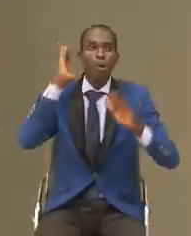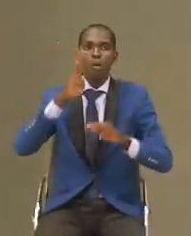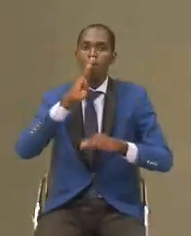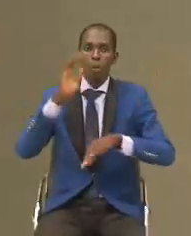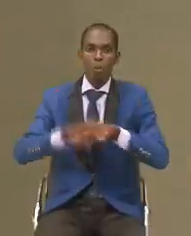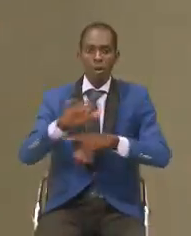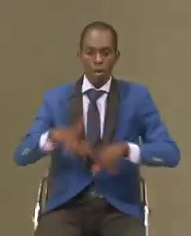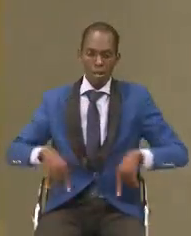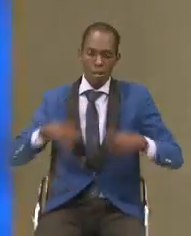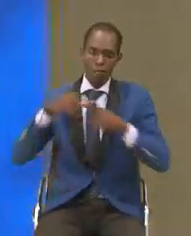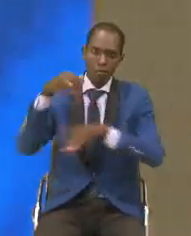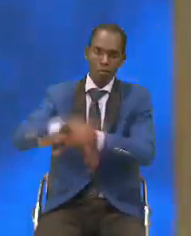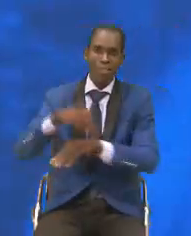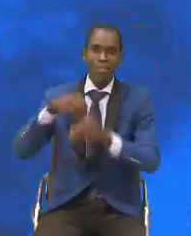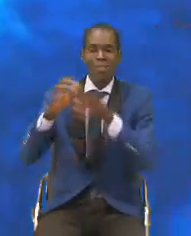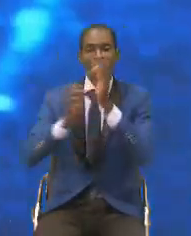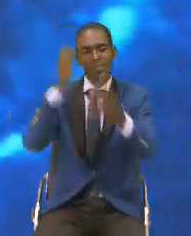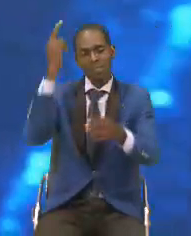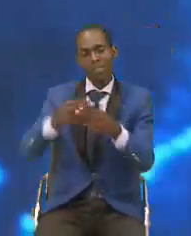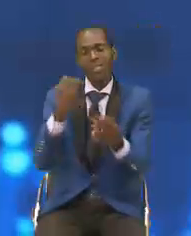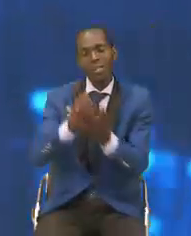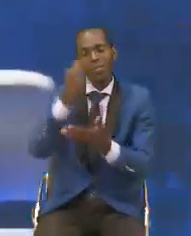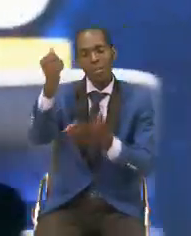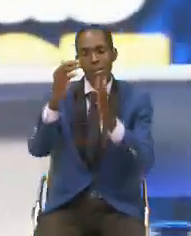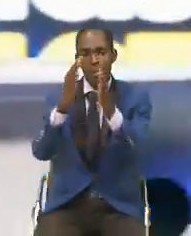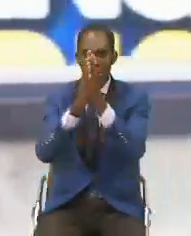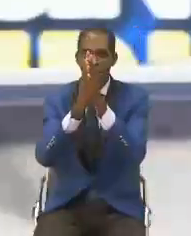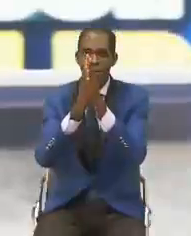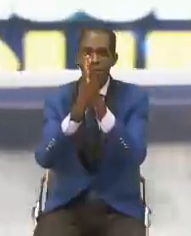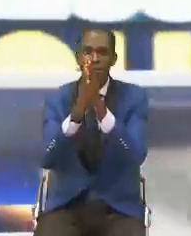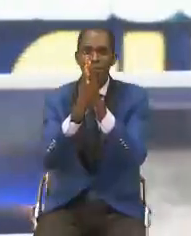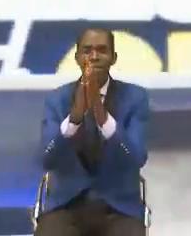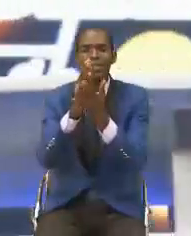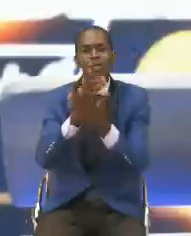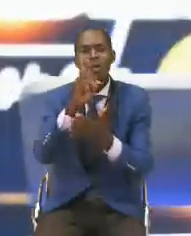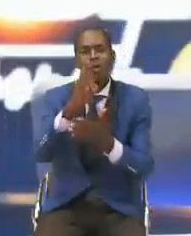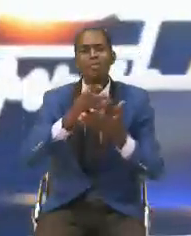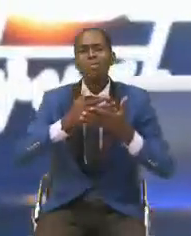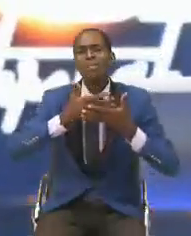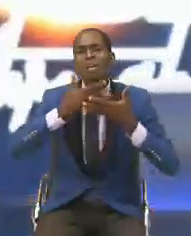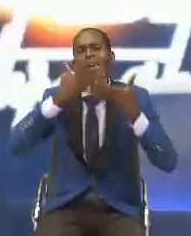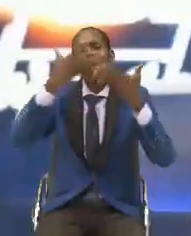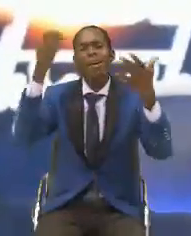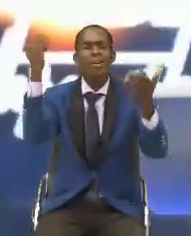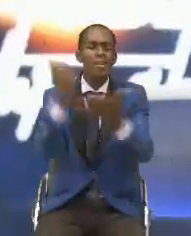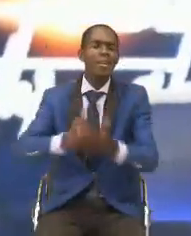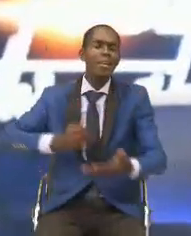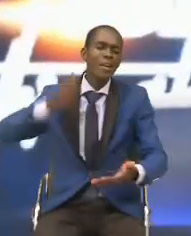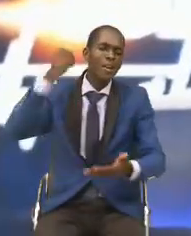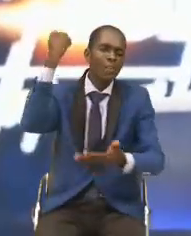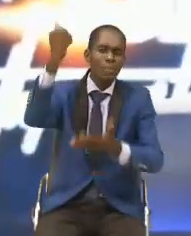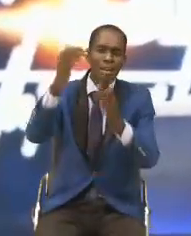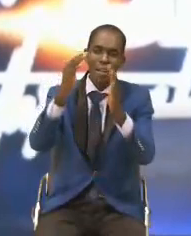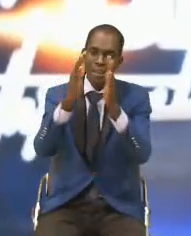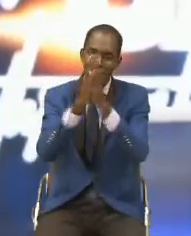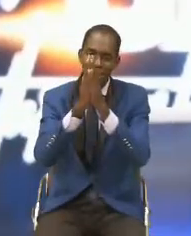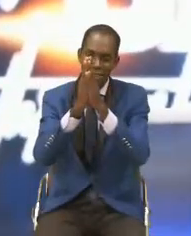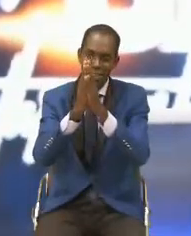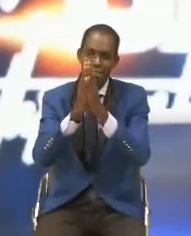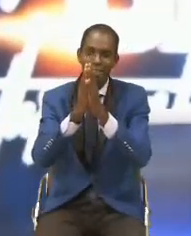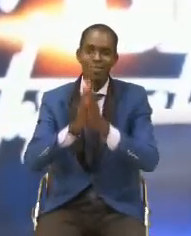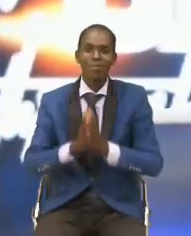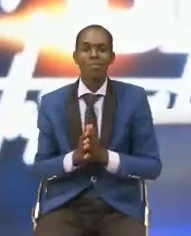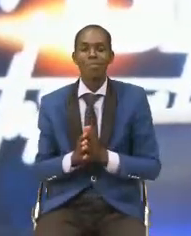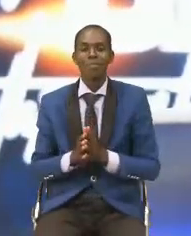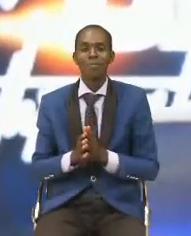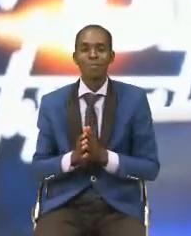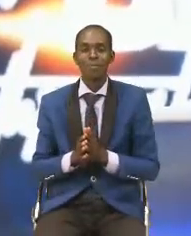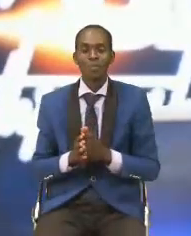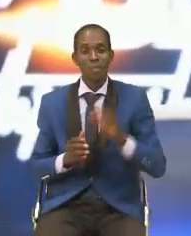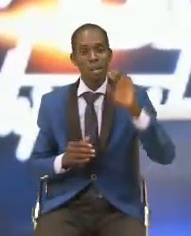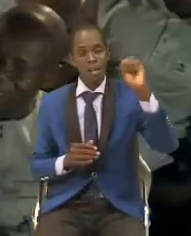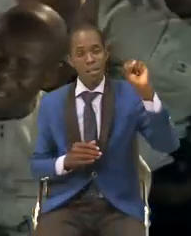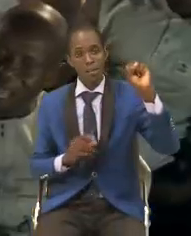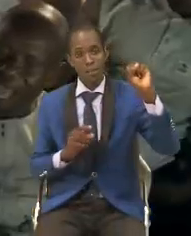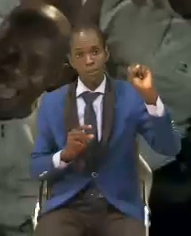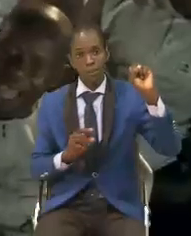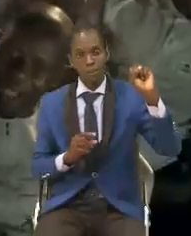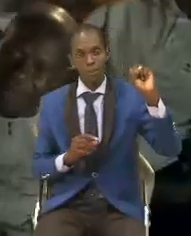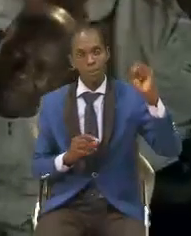of abundance of wonders will be upon your life tonight in jesus name somebody shout amen